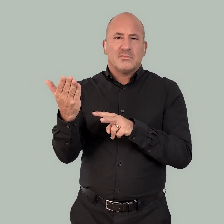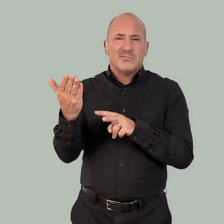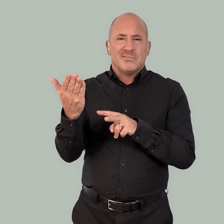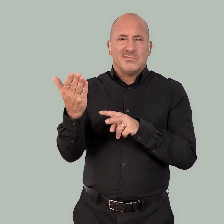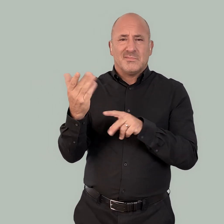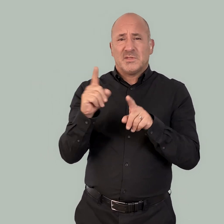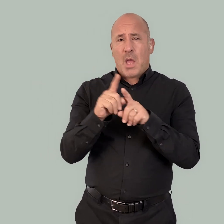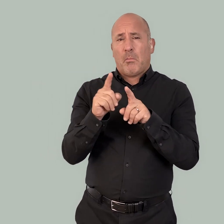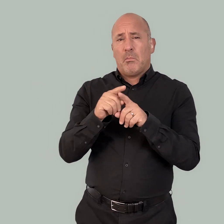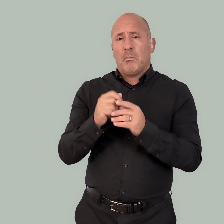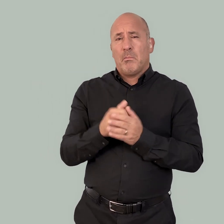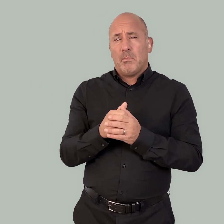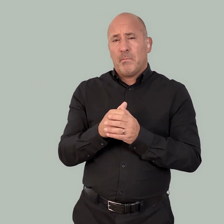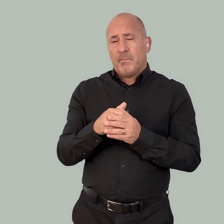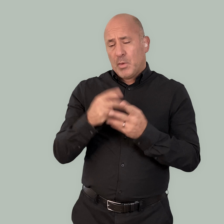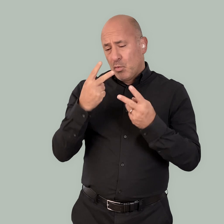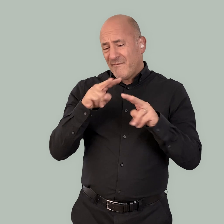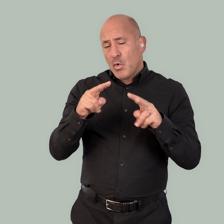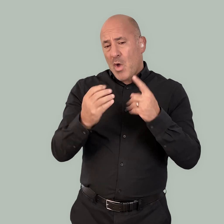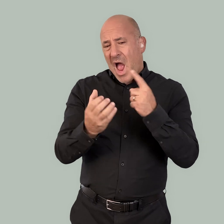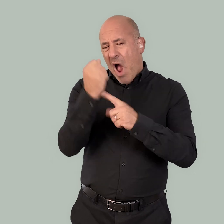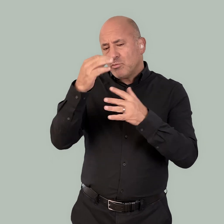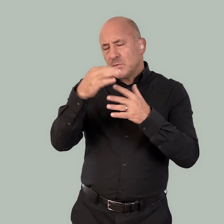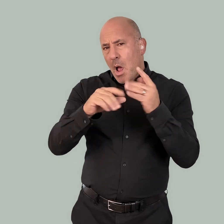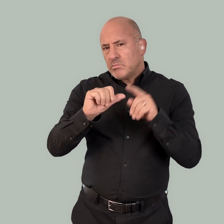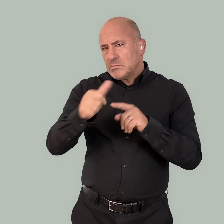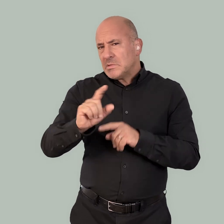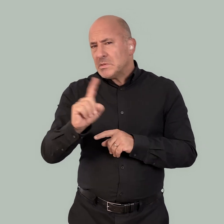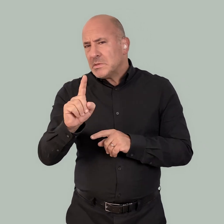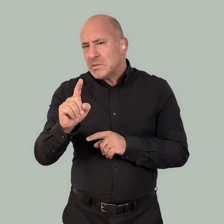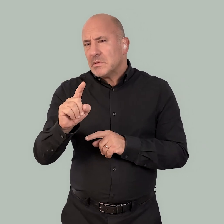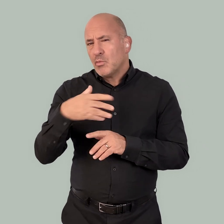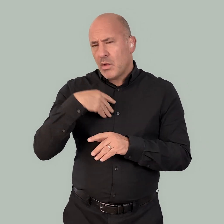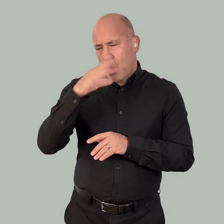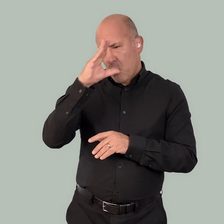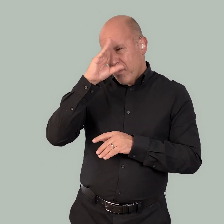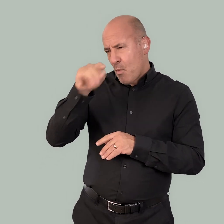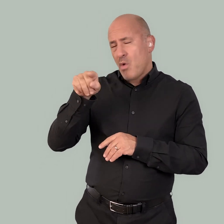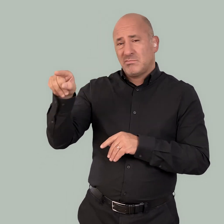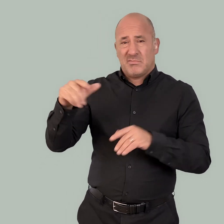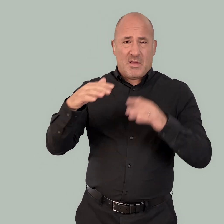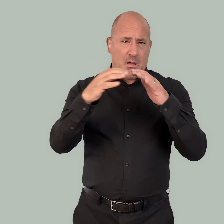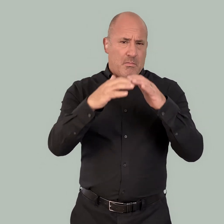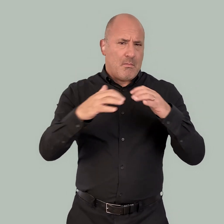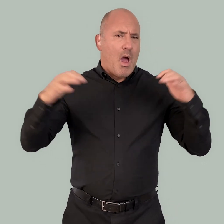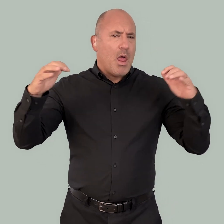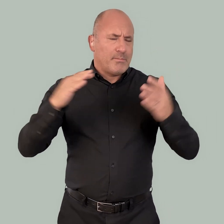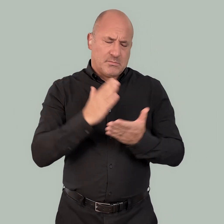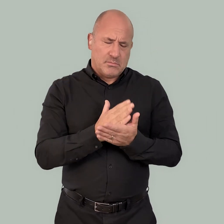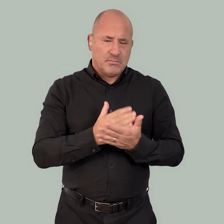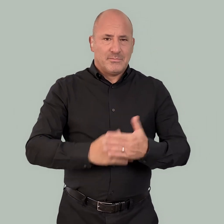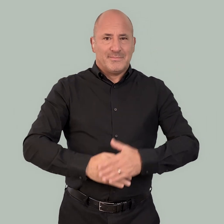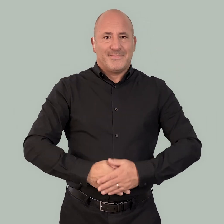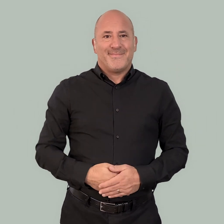We are committed to reporting the outcomes of the Review to Parliament.